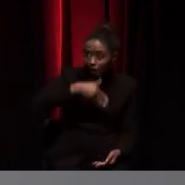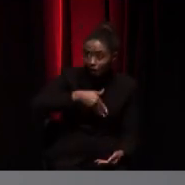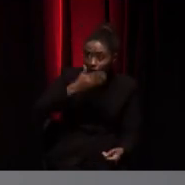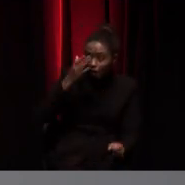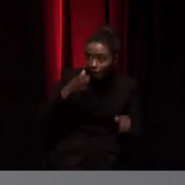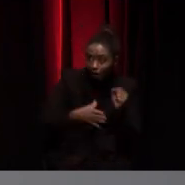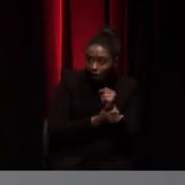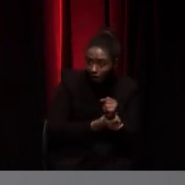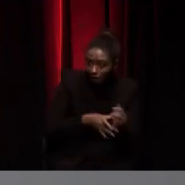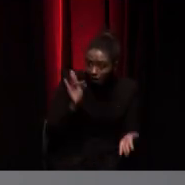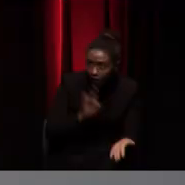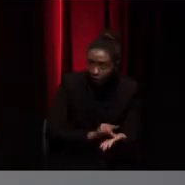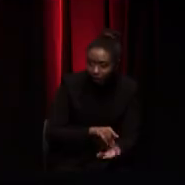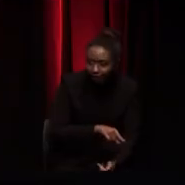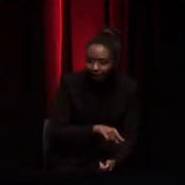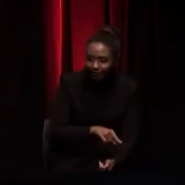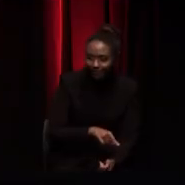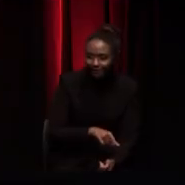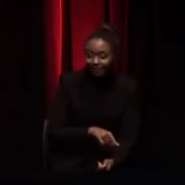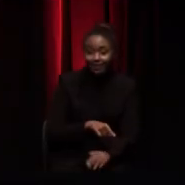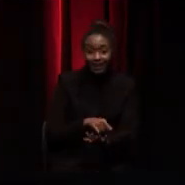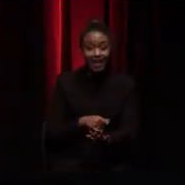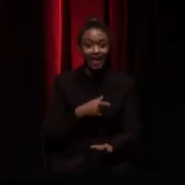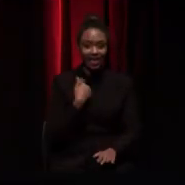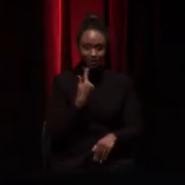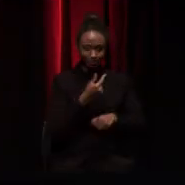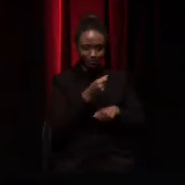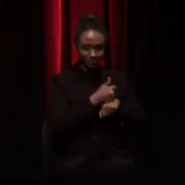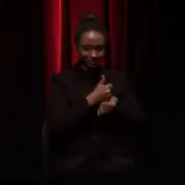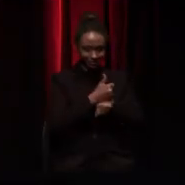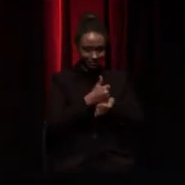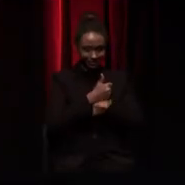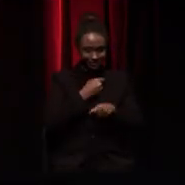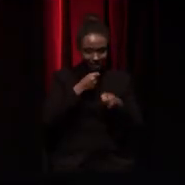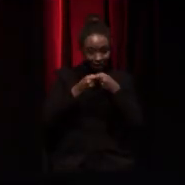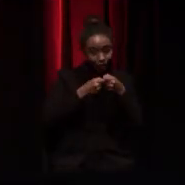That is the question a journalist needs to ask, as with the discussion in the previous panel.